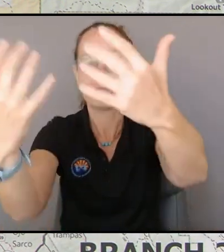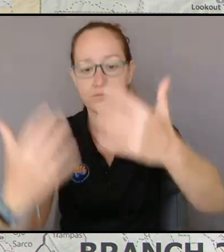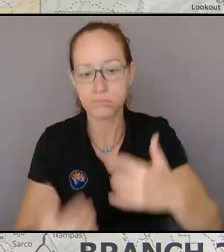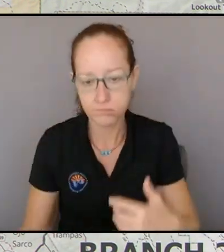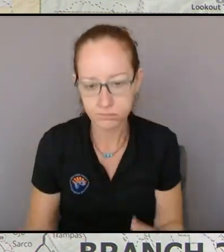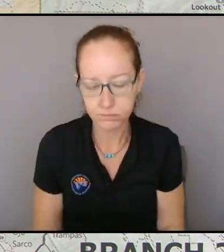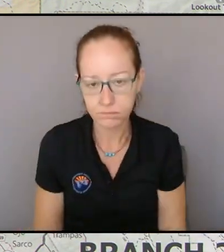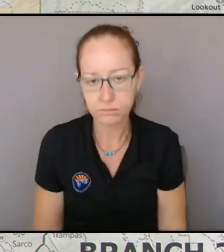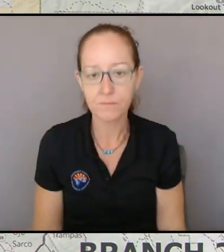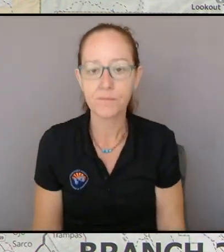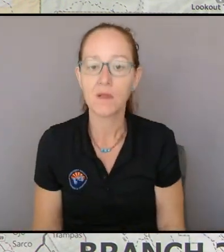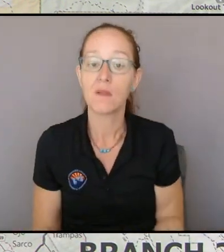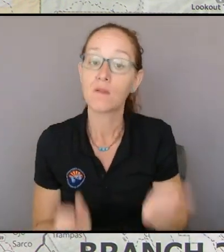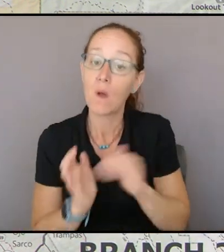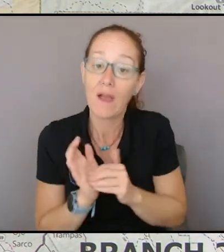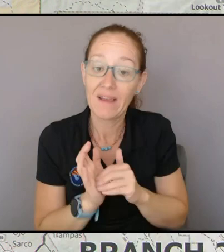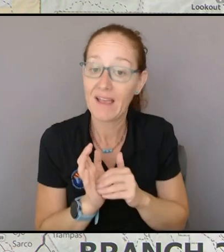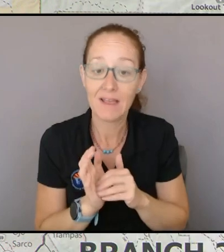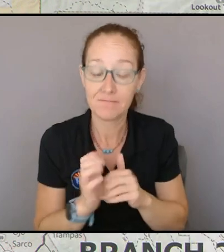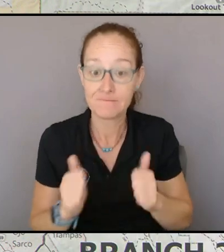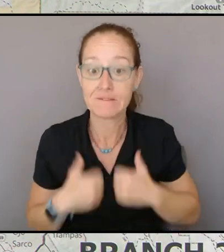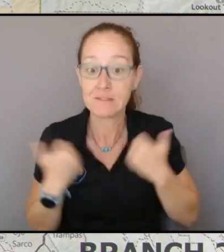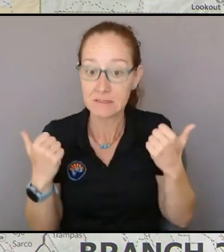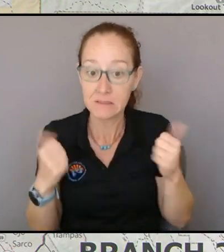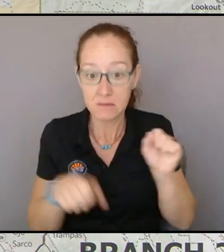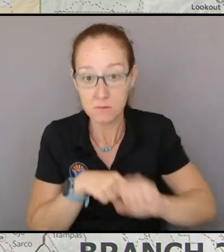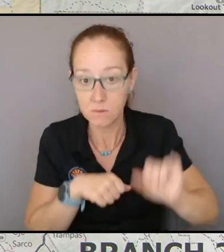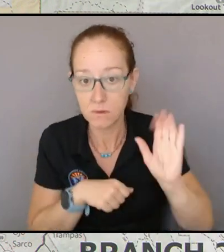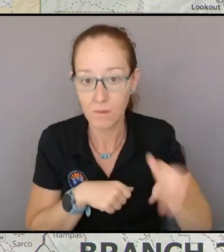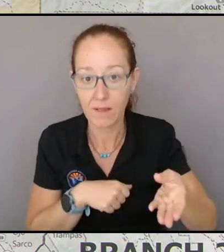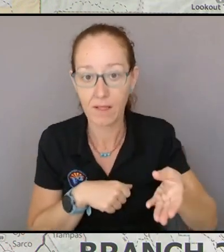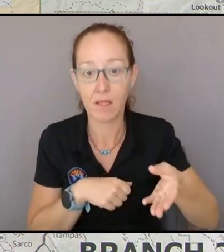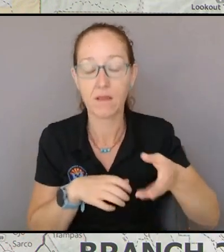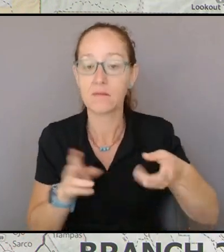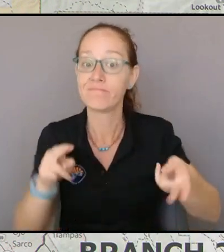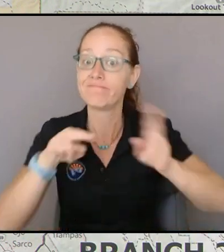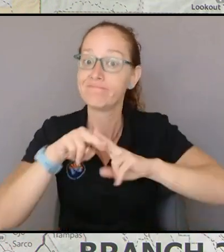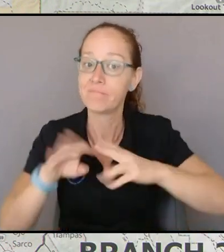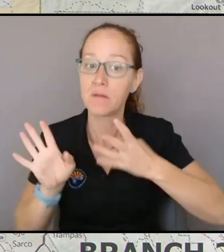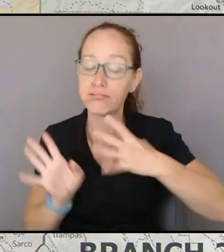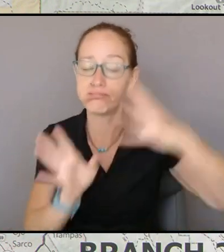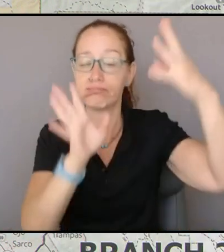that we did yesterday. Higher winds. Our fire